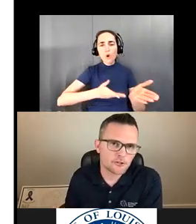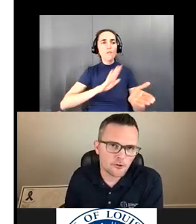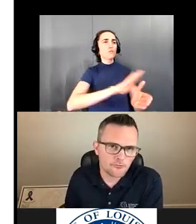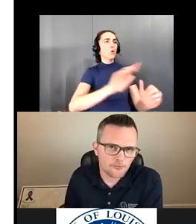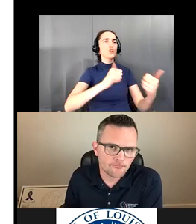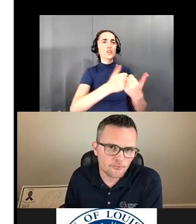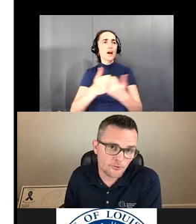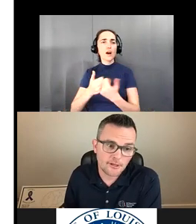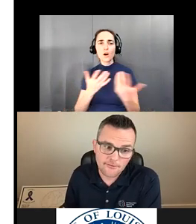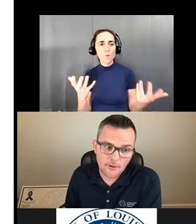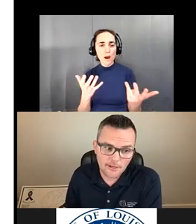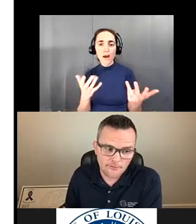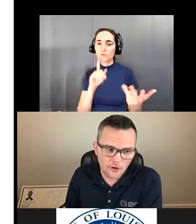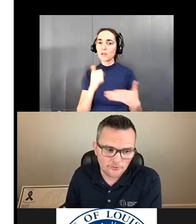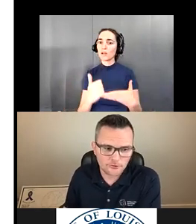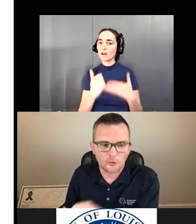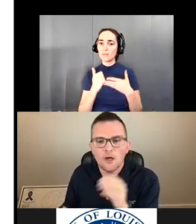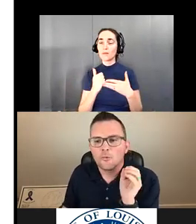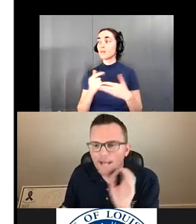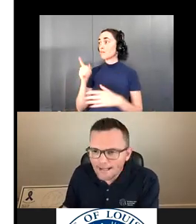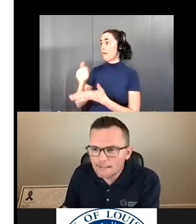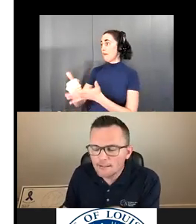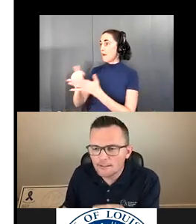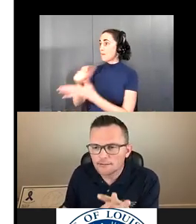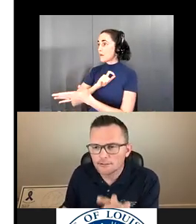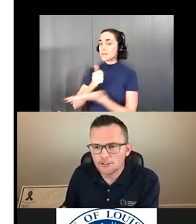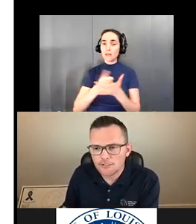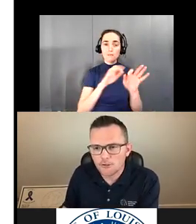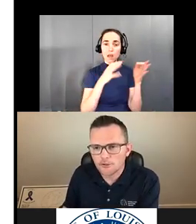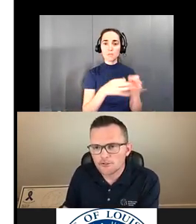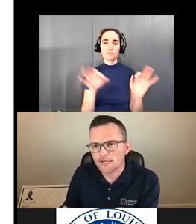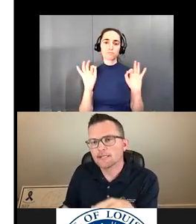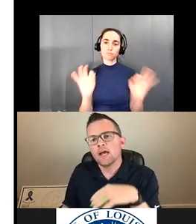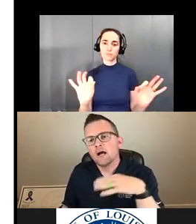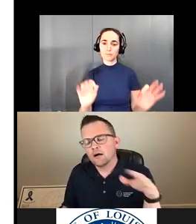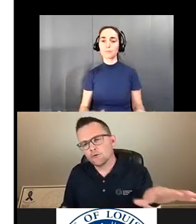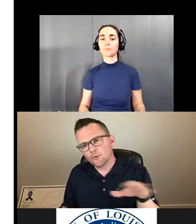know for for really everybody involved so we highly suggest doing those things. The